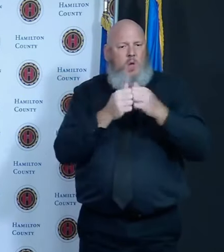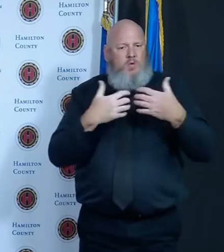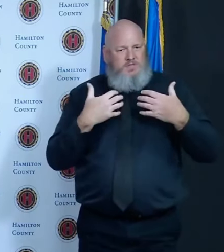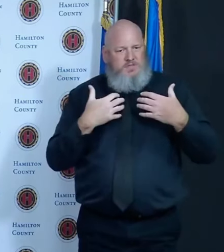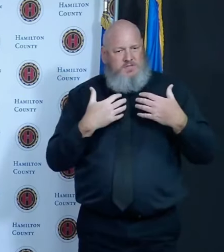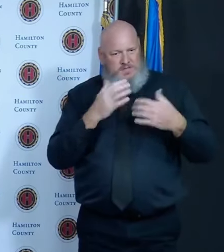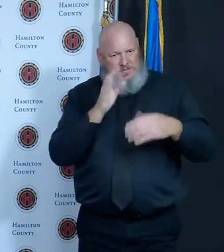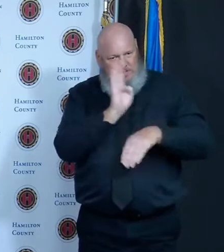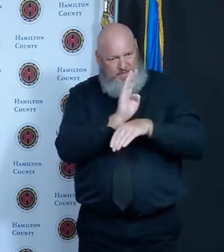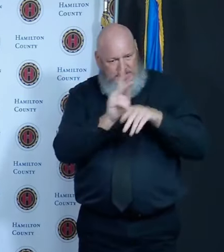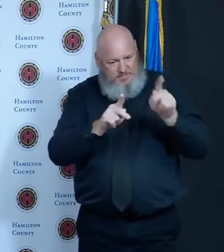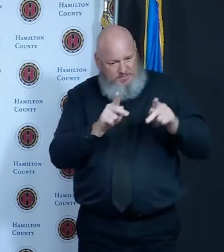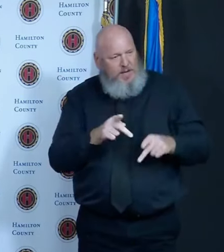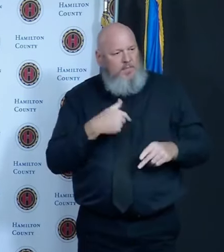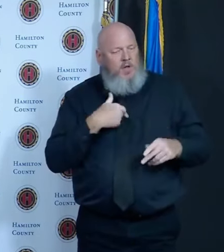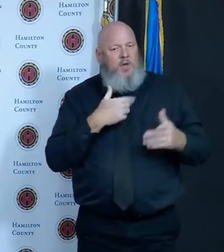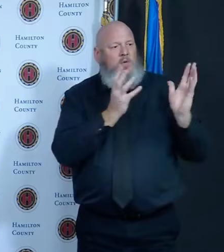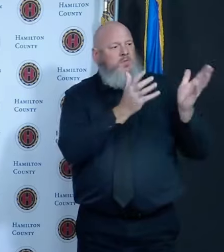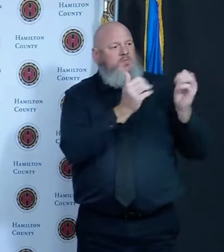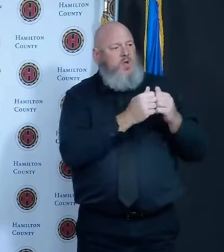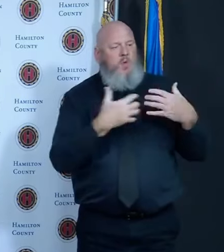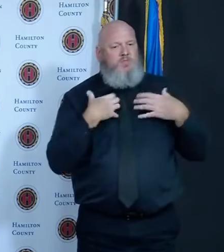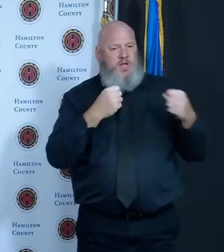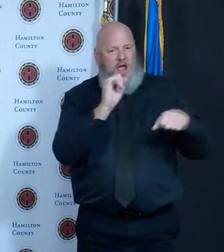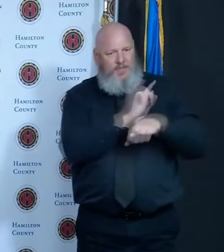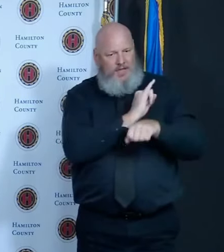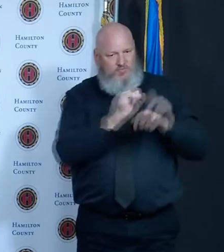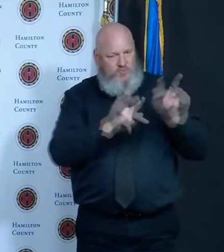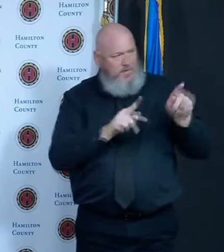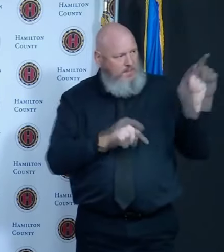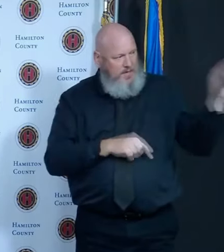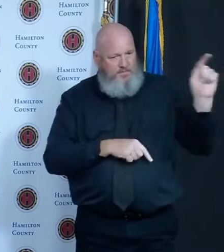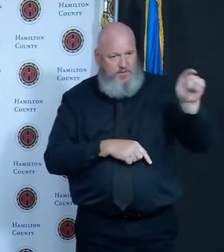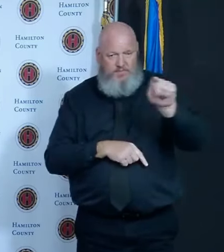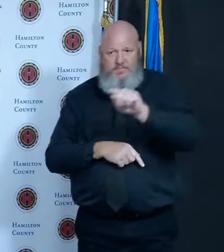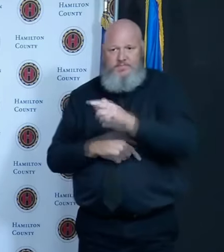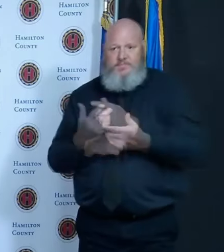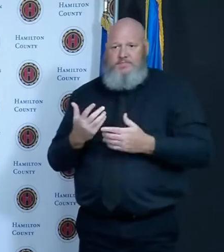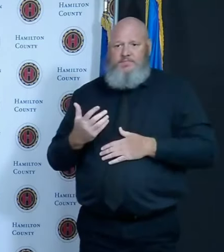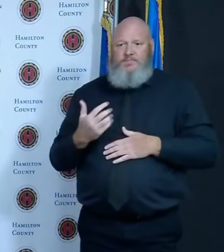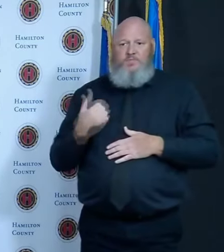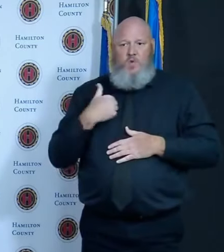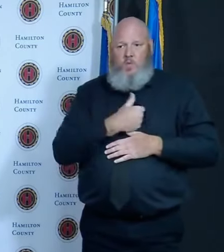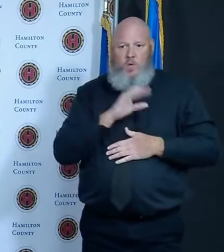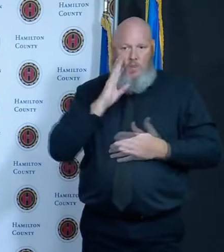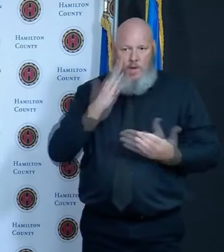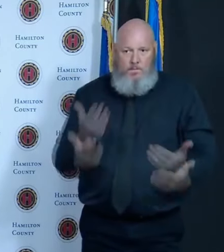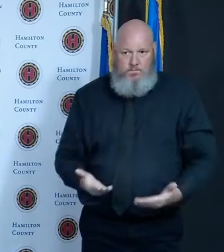up what this can and should look like and we're going to bring it to them you know they're not experts on how businesses can operate they're not